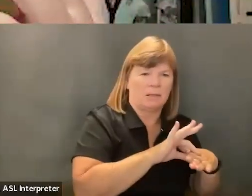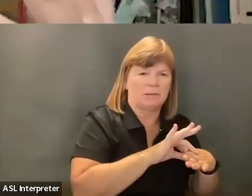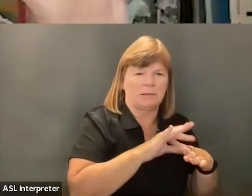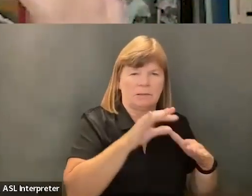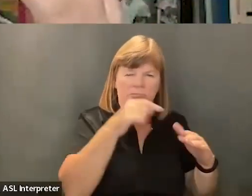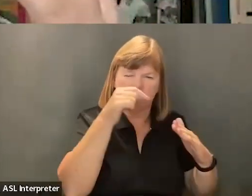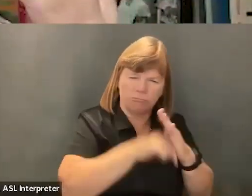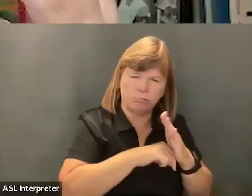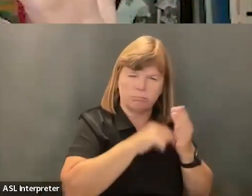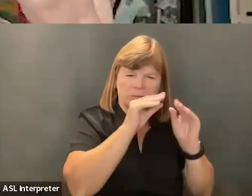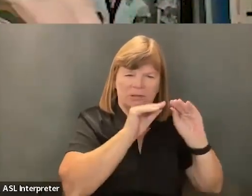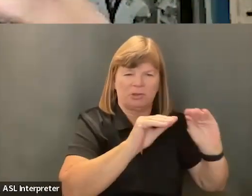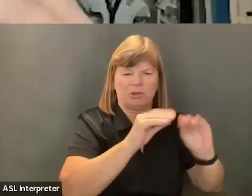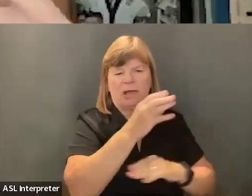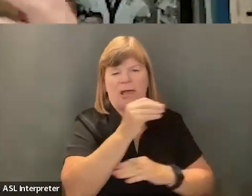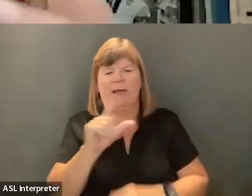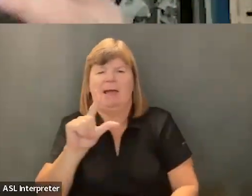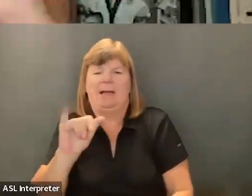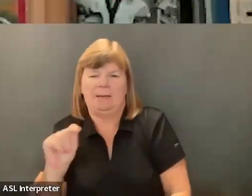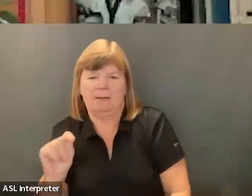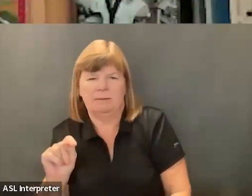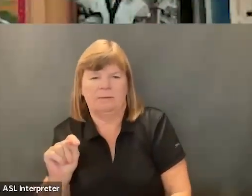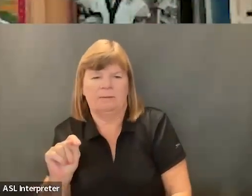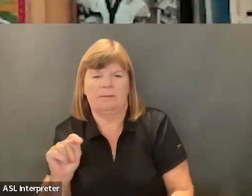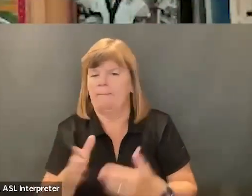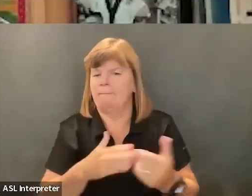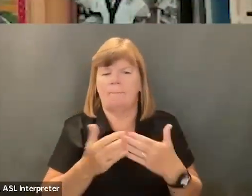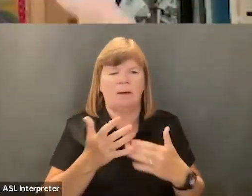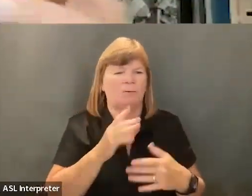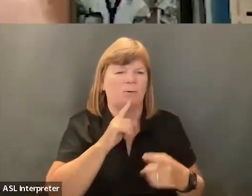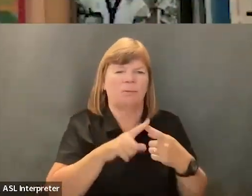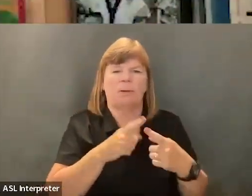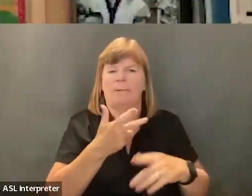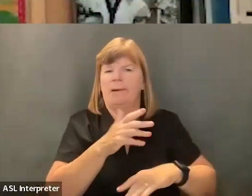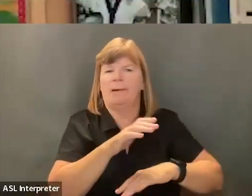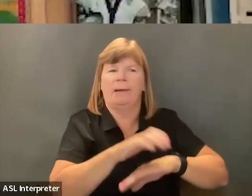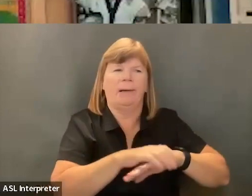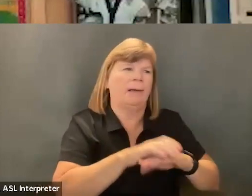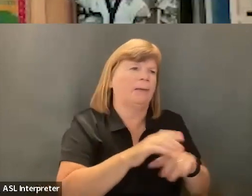and literacy regardless of if it's English language arts or science and social studies